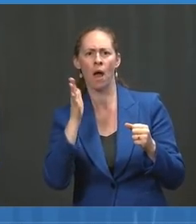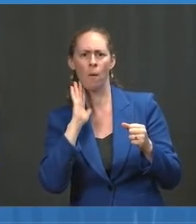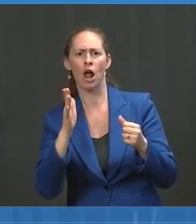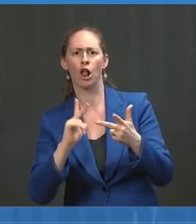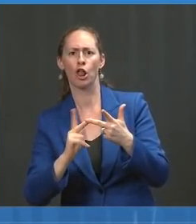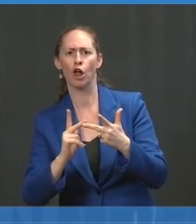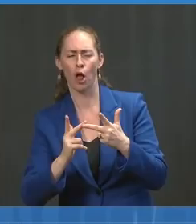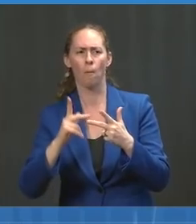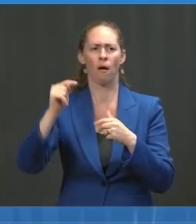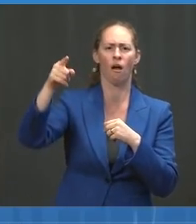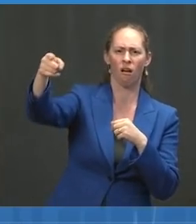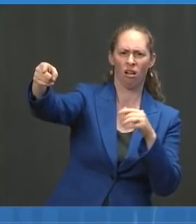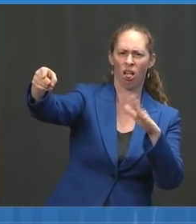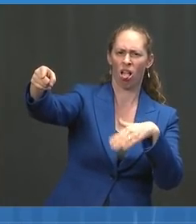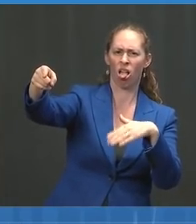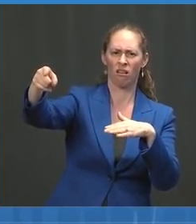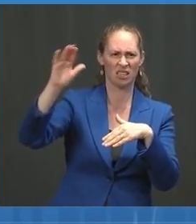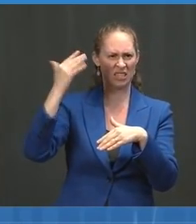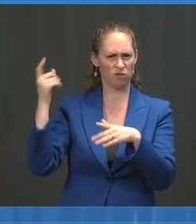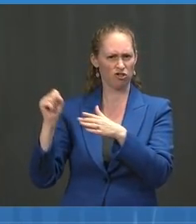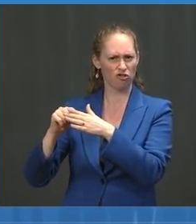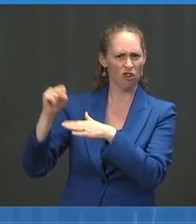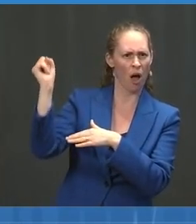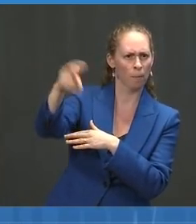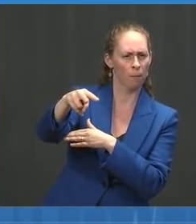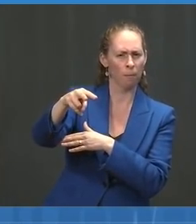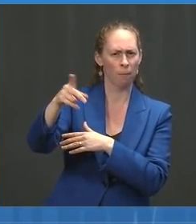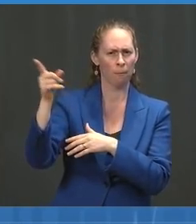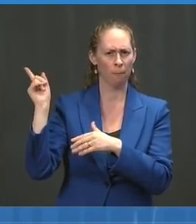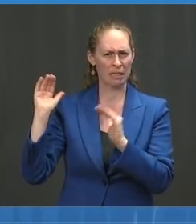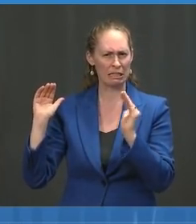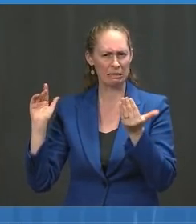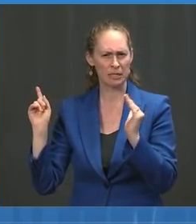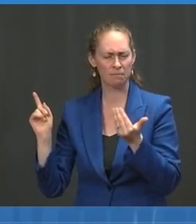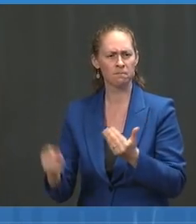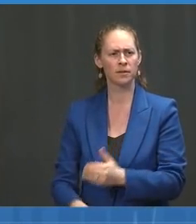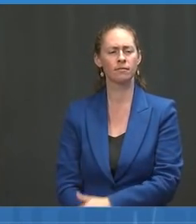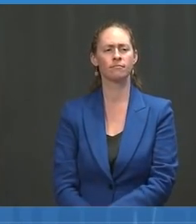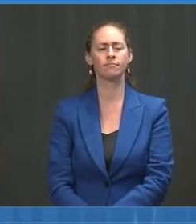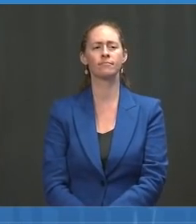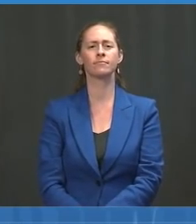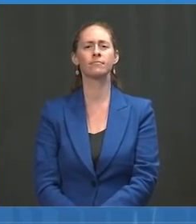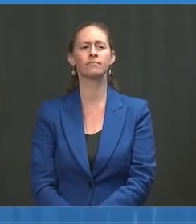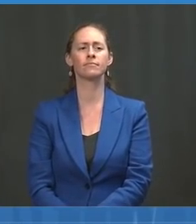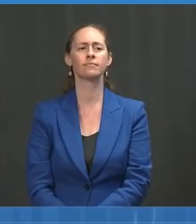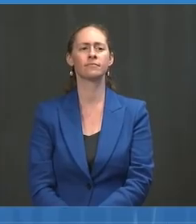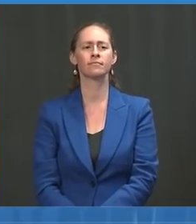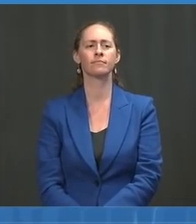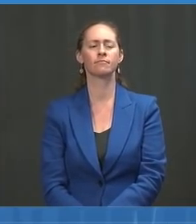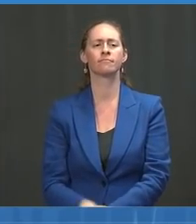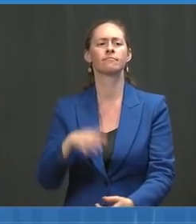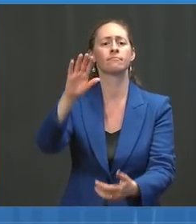Thank you for that question. As our medical experts laid out last week, having reviewed the data,